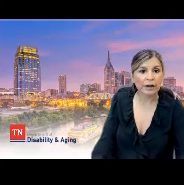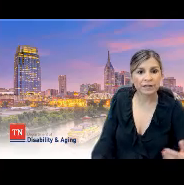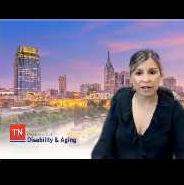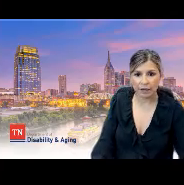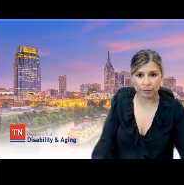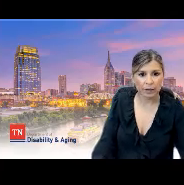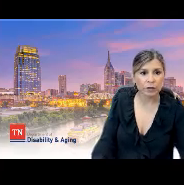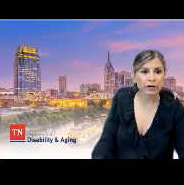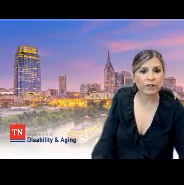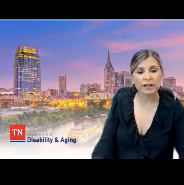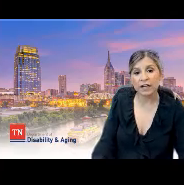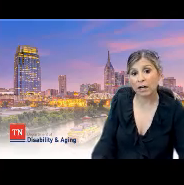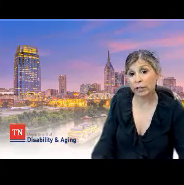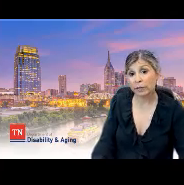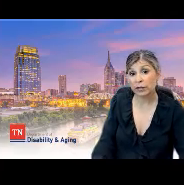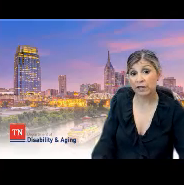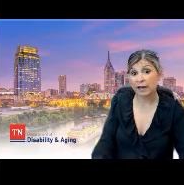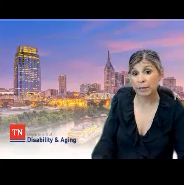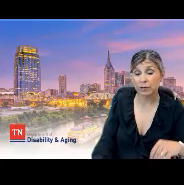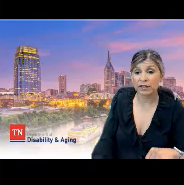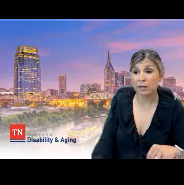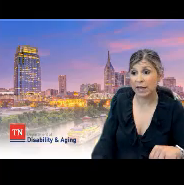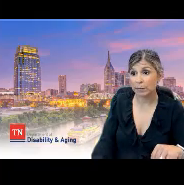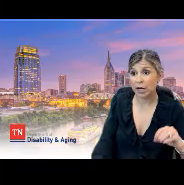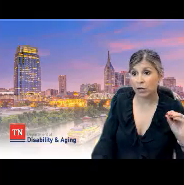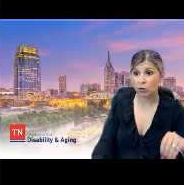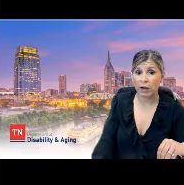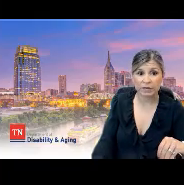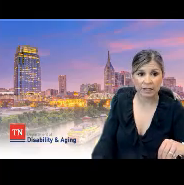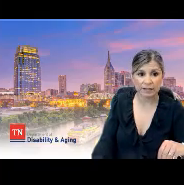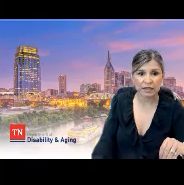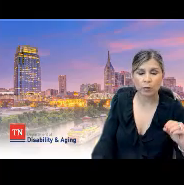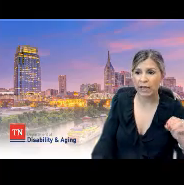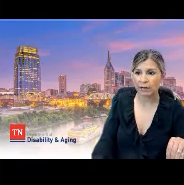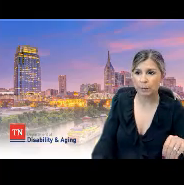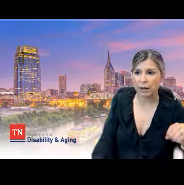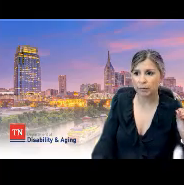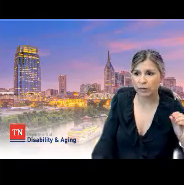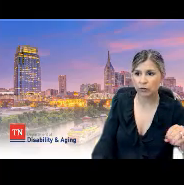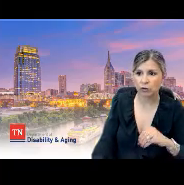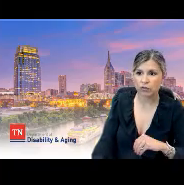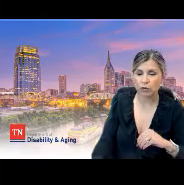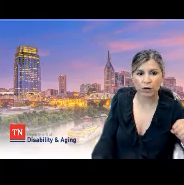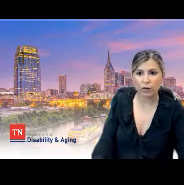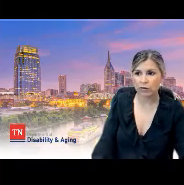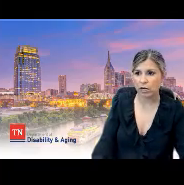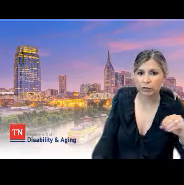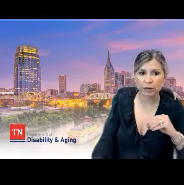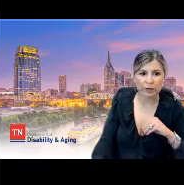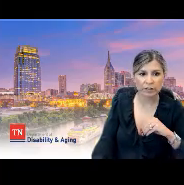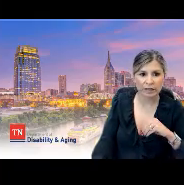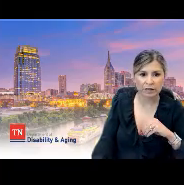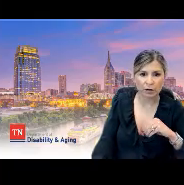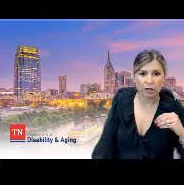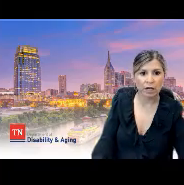So how to sign it? You can find a congregate meal site by using the map on our website. We have a map shows you where those congregate meal sites are.